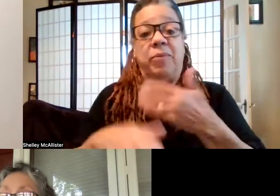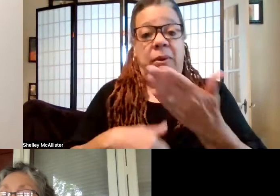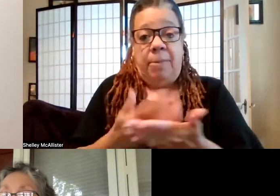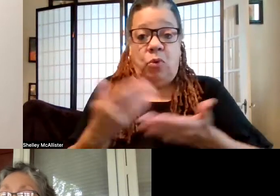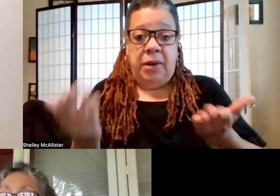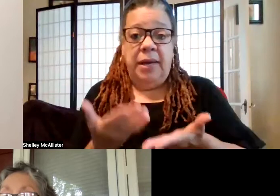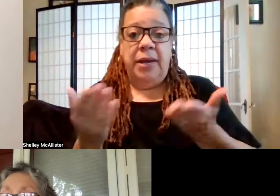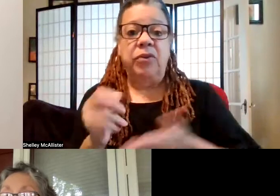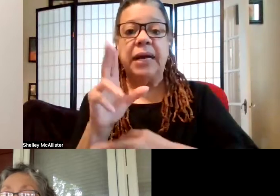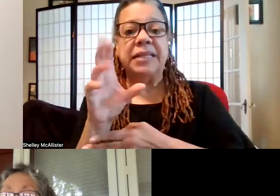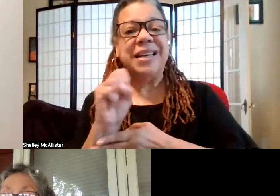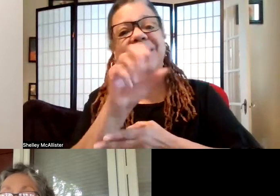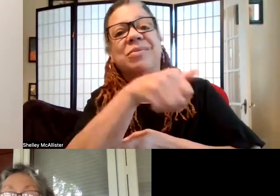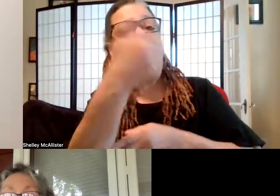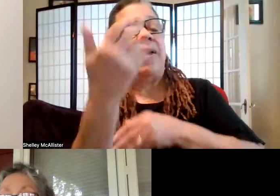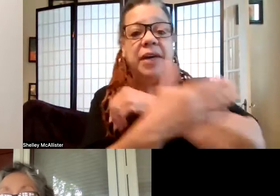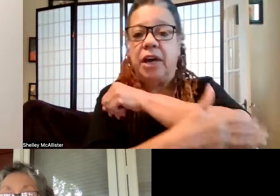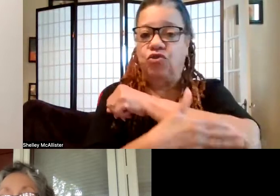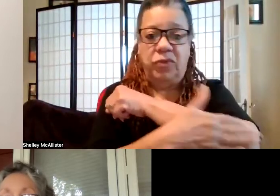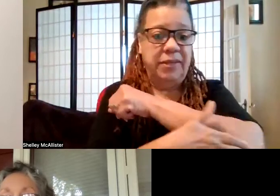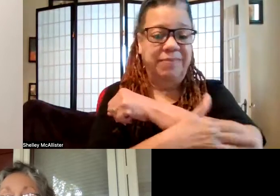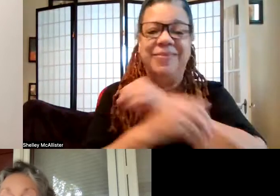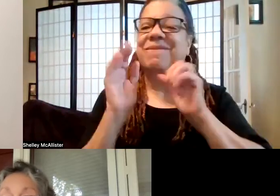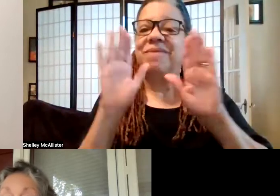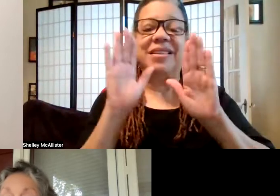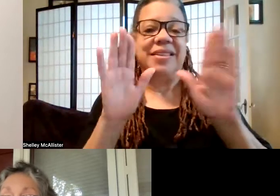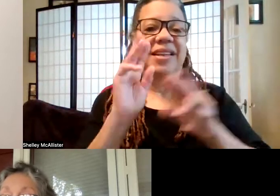or anywhere else in this fantastic world that God has created.